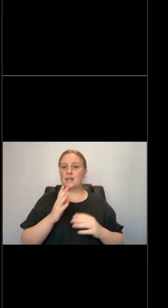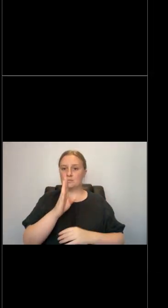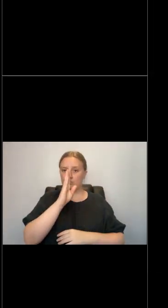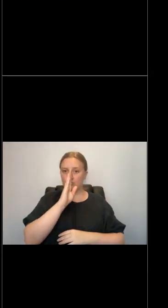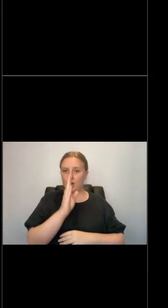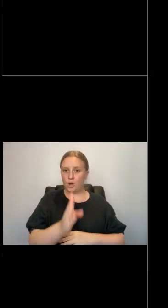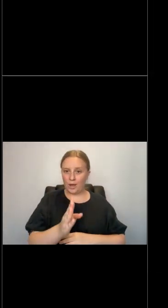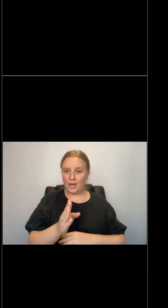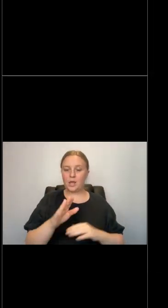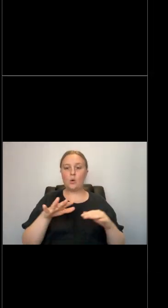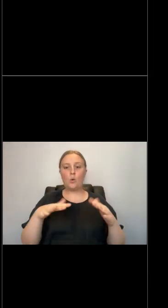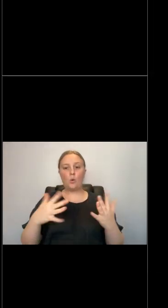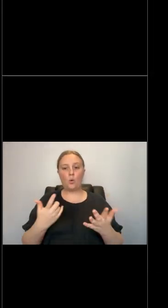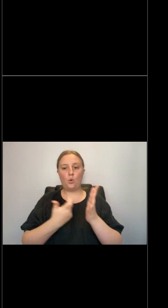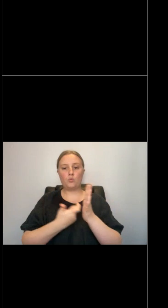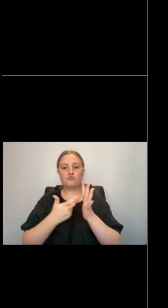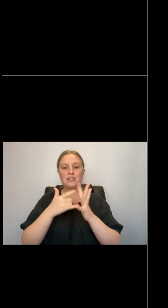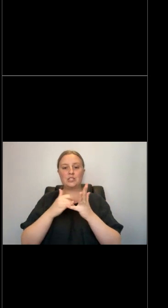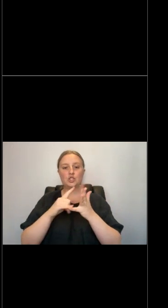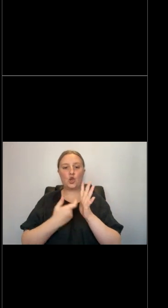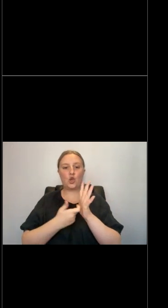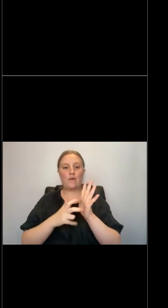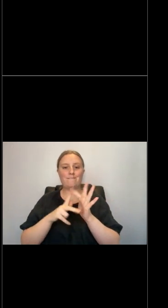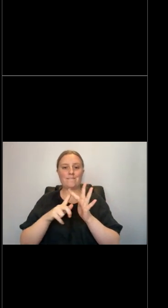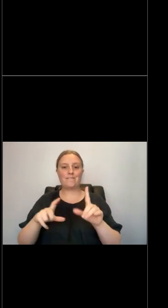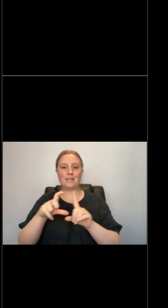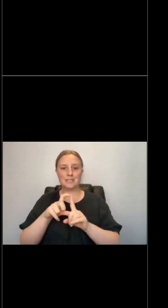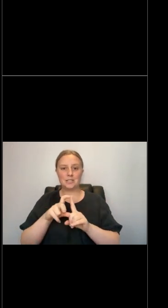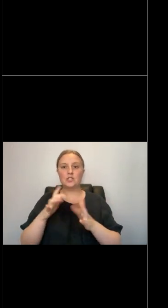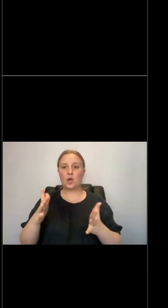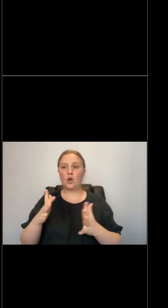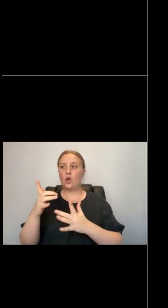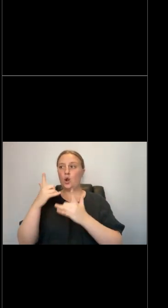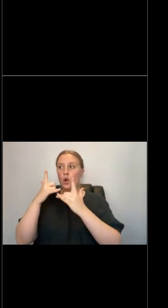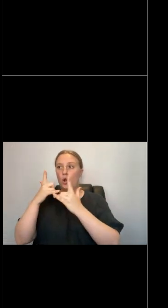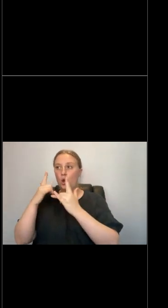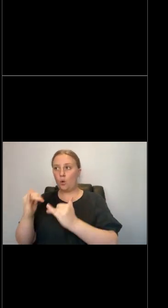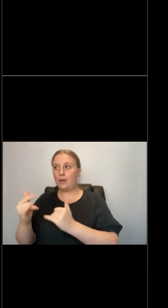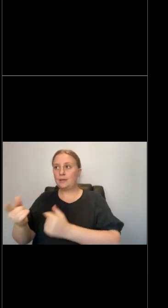after the court hears from all the lawyers and as I said, the court doesn't really speak to the accused person.